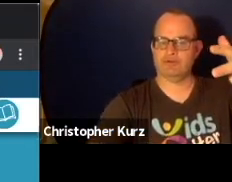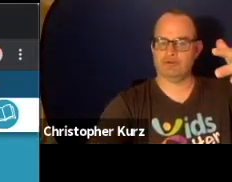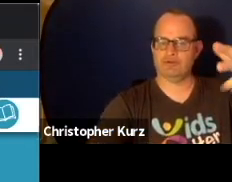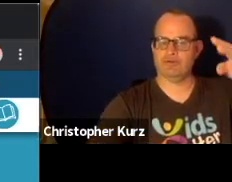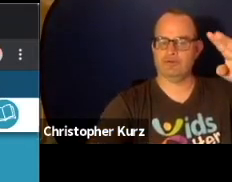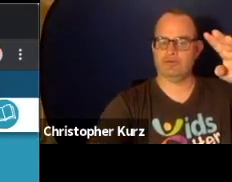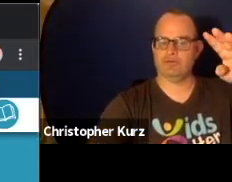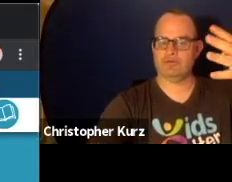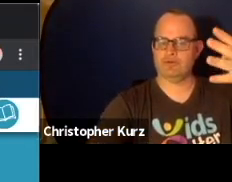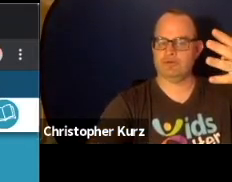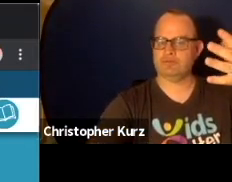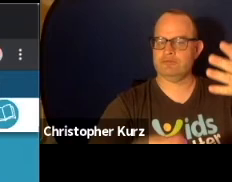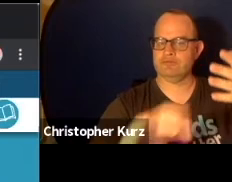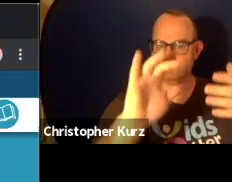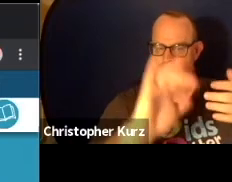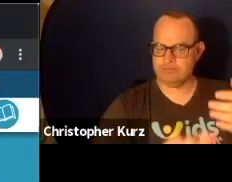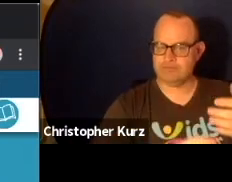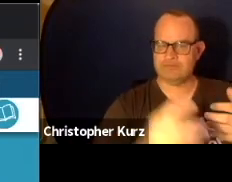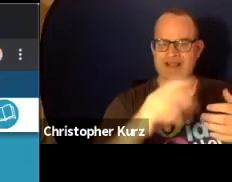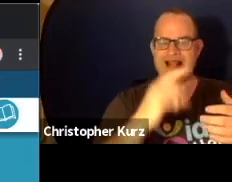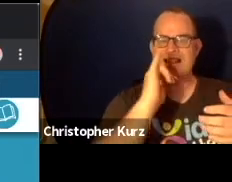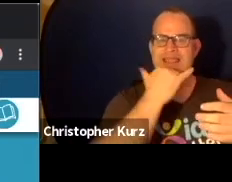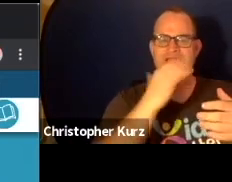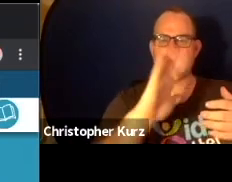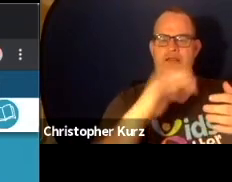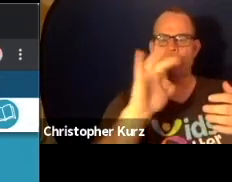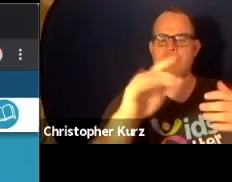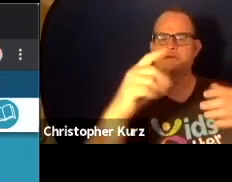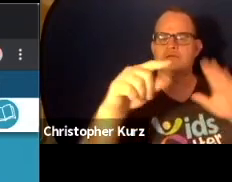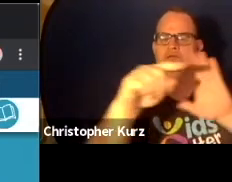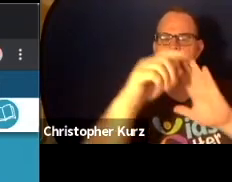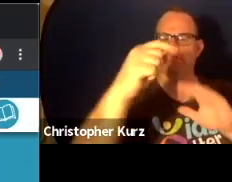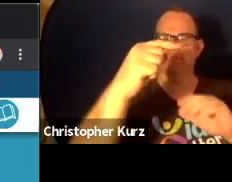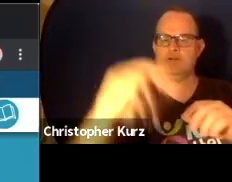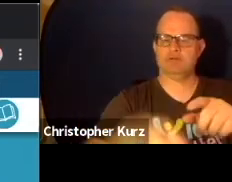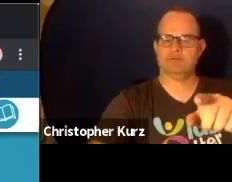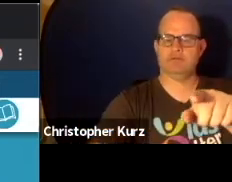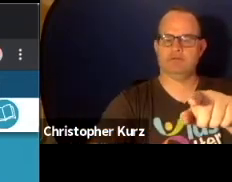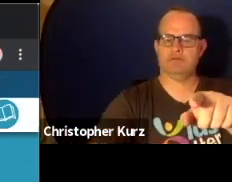the story as I'm doing here by clicking on the (+) button,